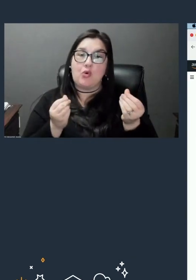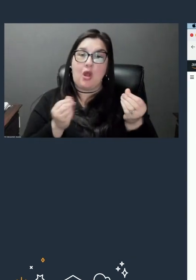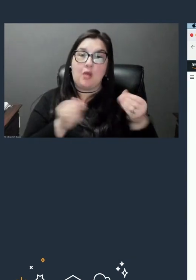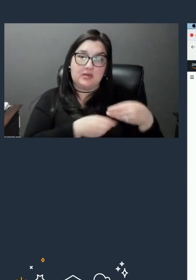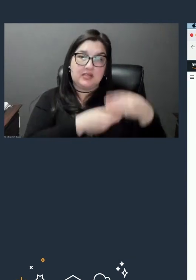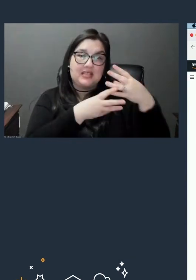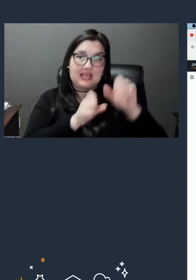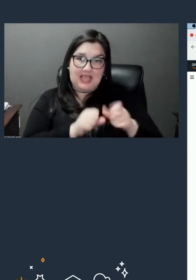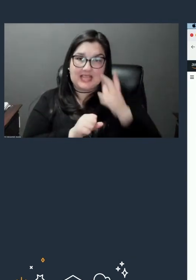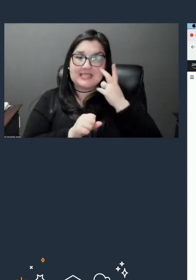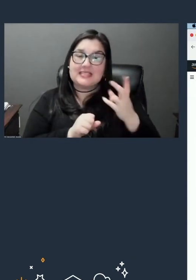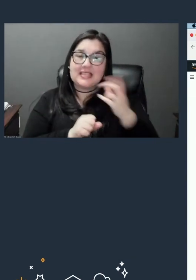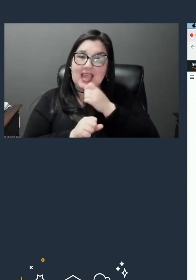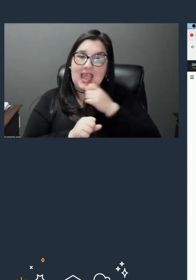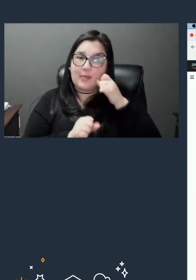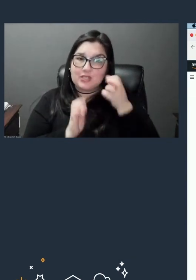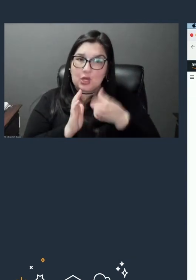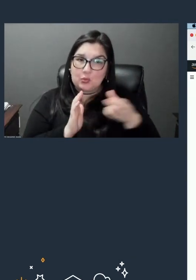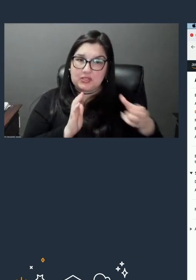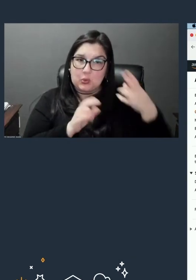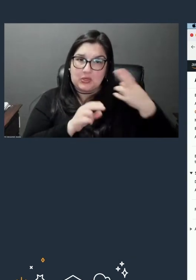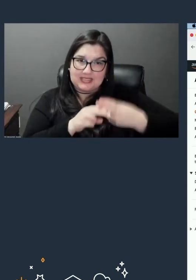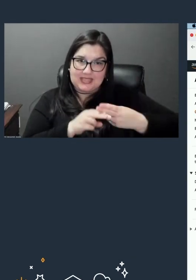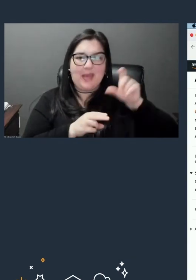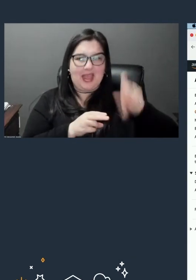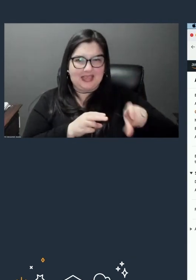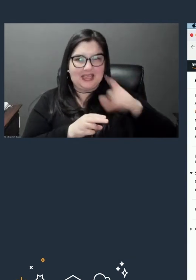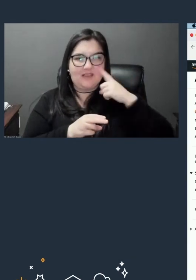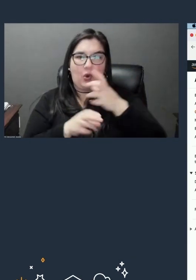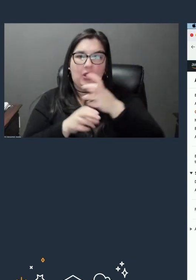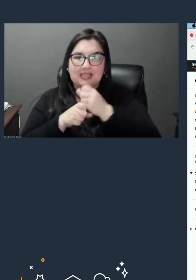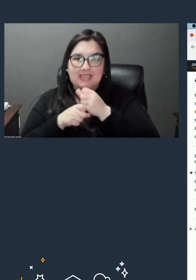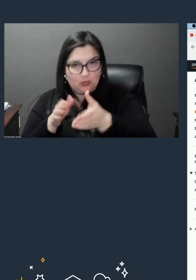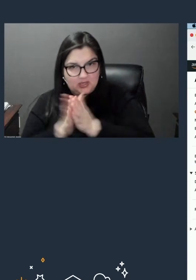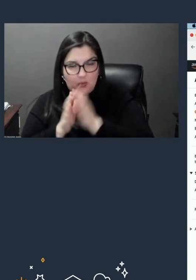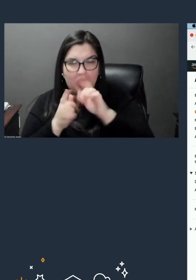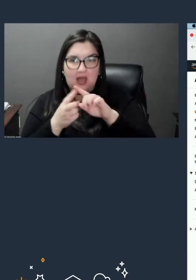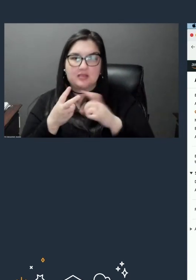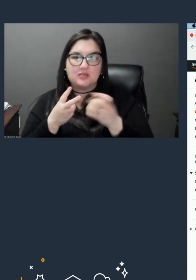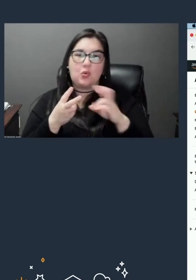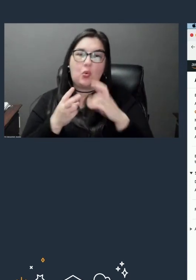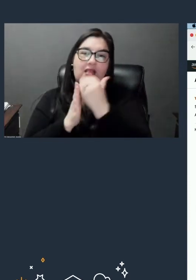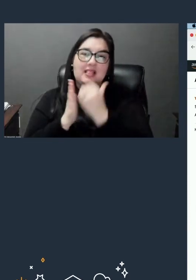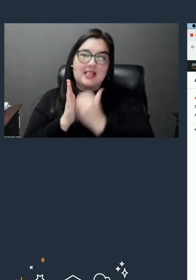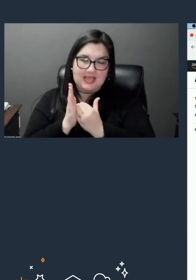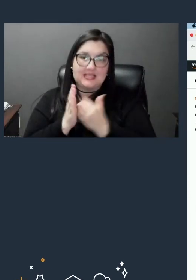and I would need this to do my GET request for my list of objects. So I'm gonna open up my Cloud9 ID